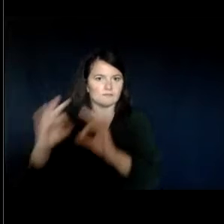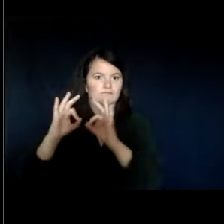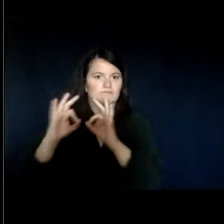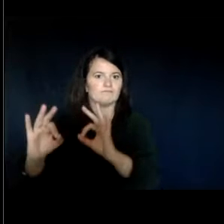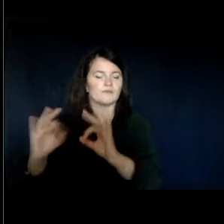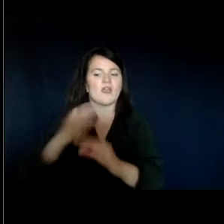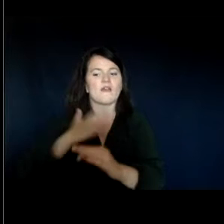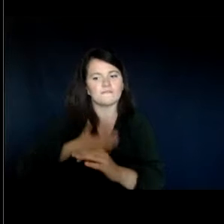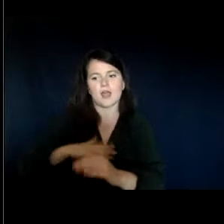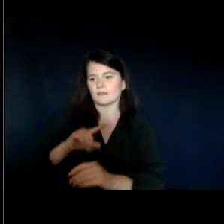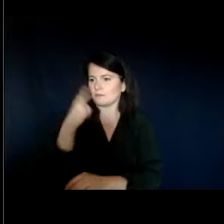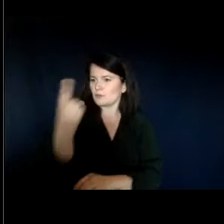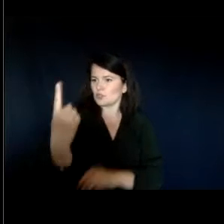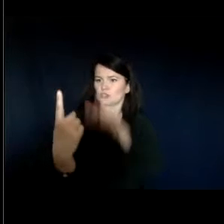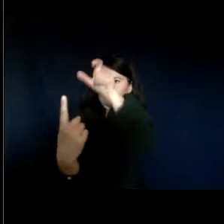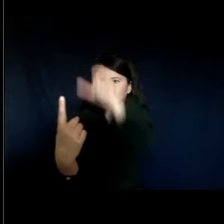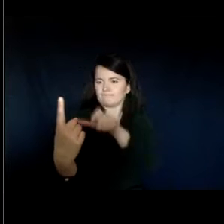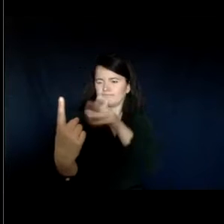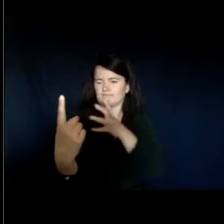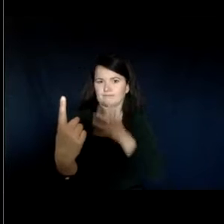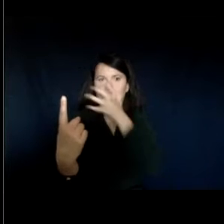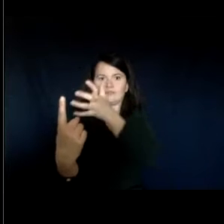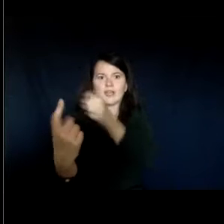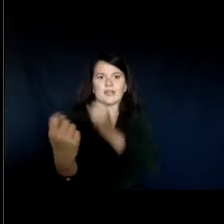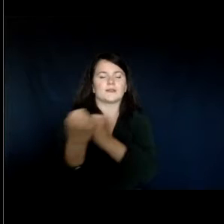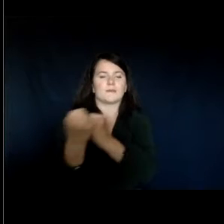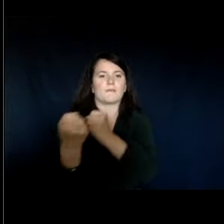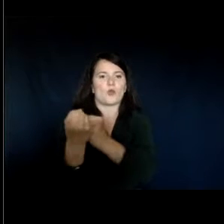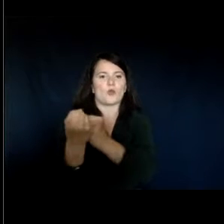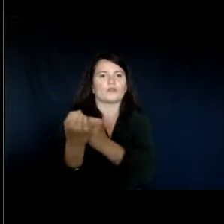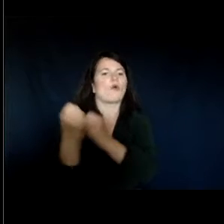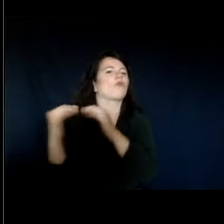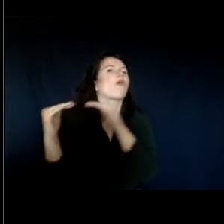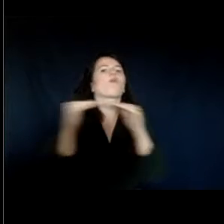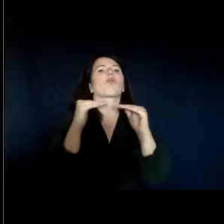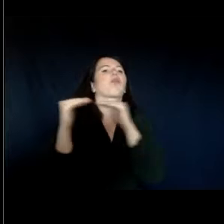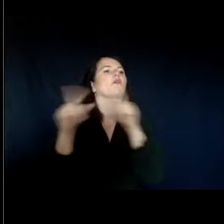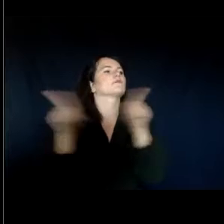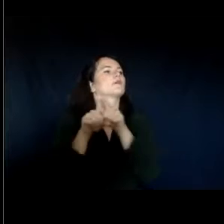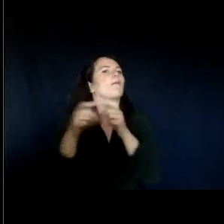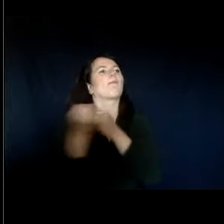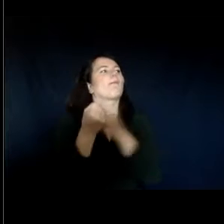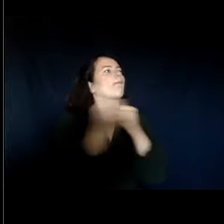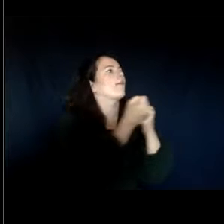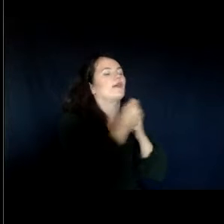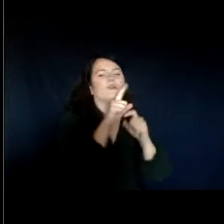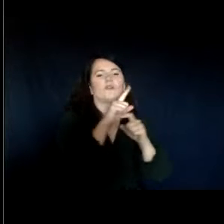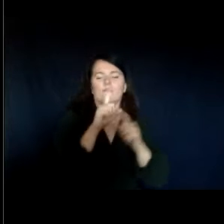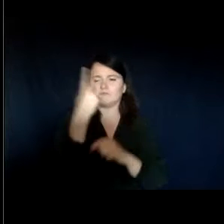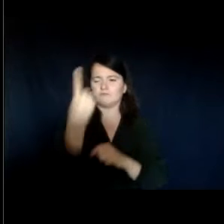through integration of healthcare and social care services.